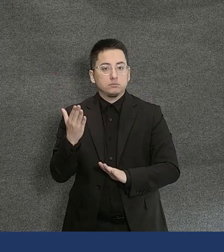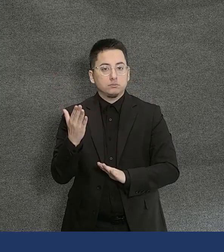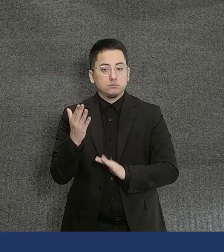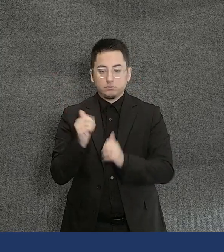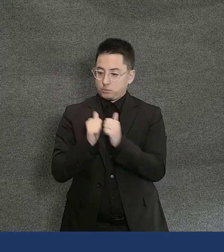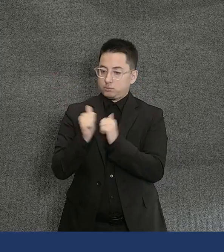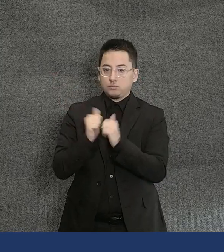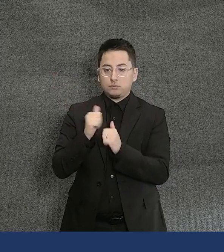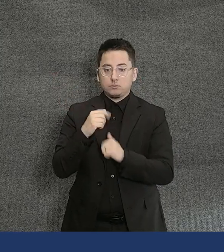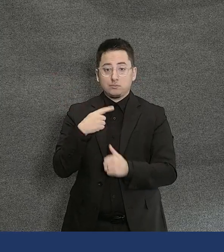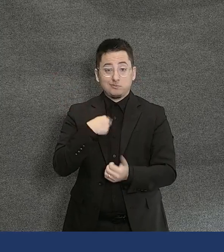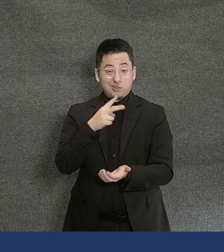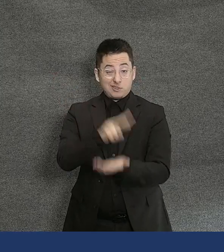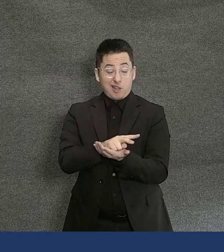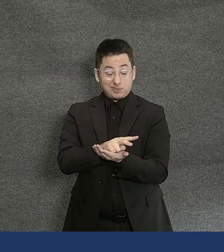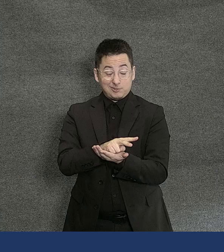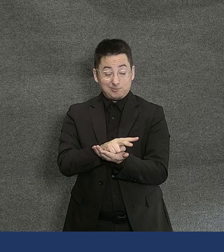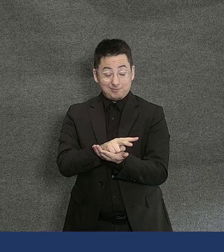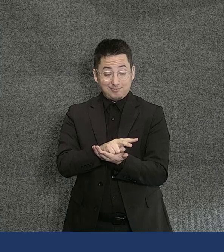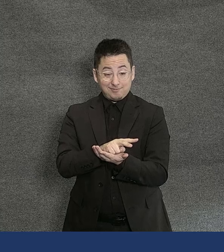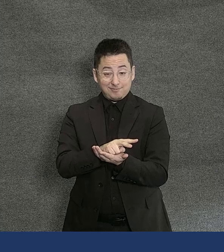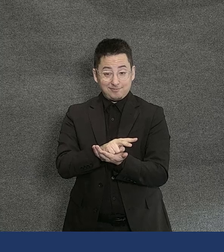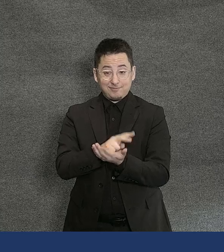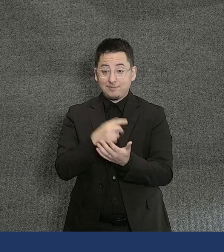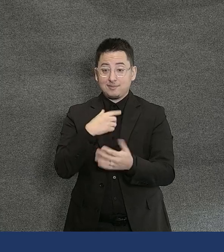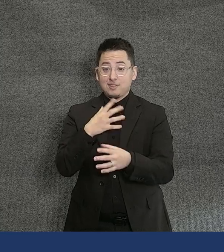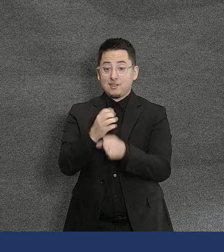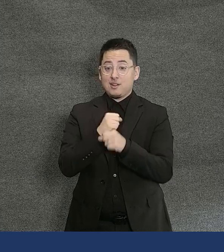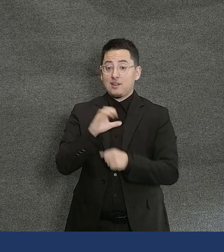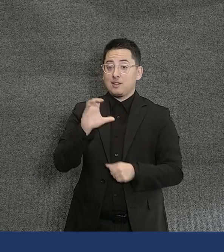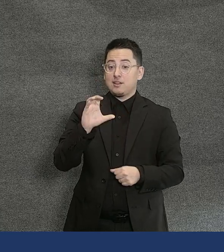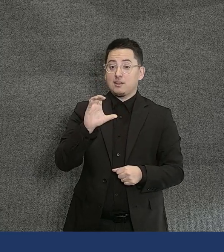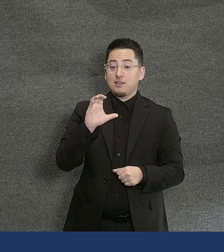I lost and got cancer, so it was sort of a weird time.